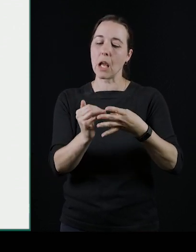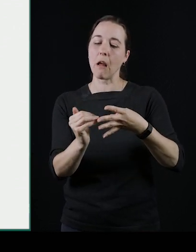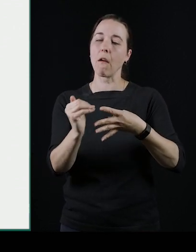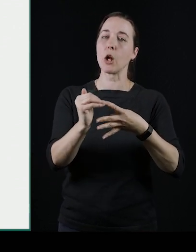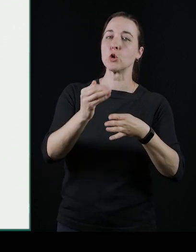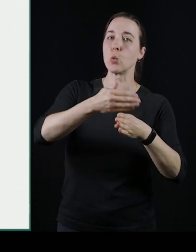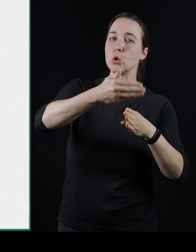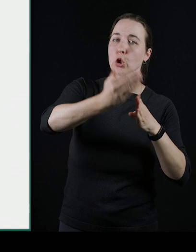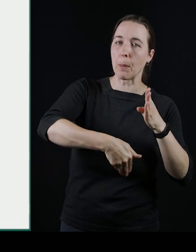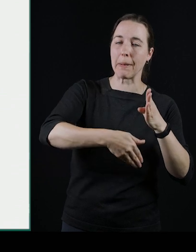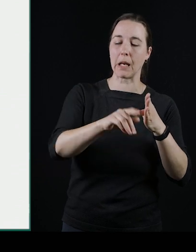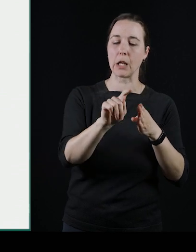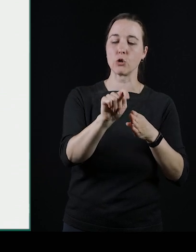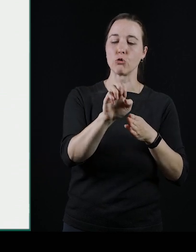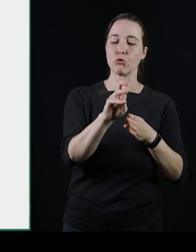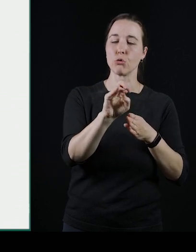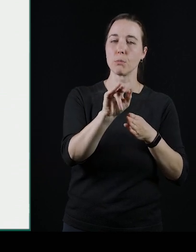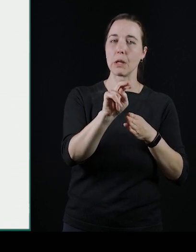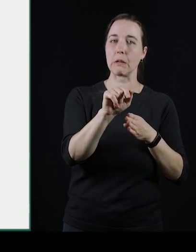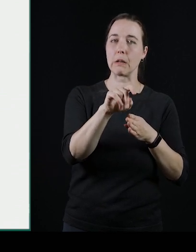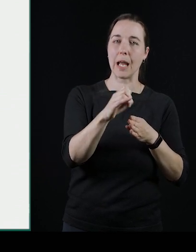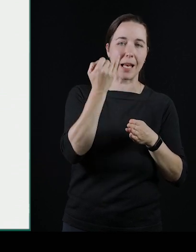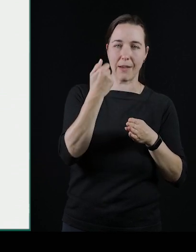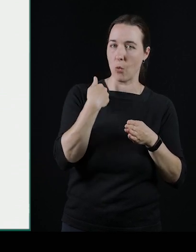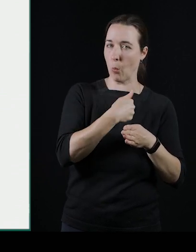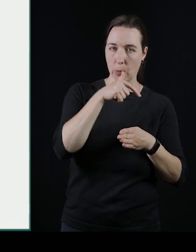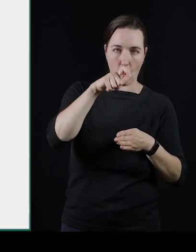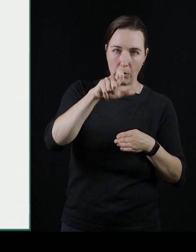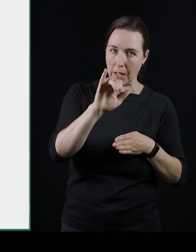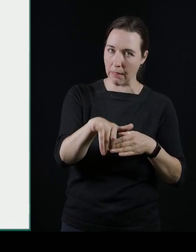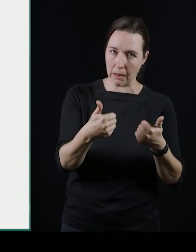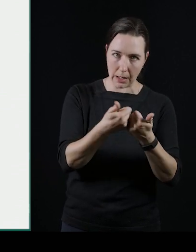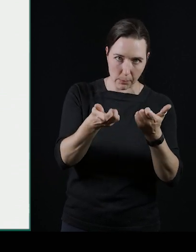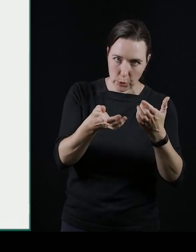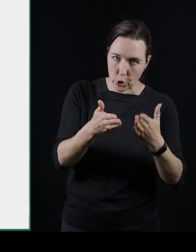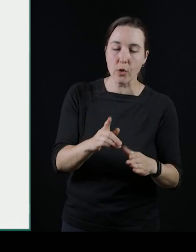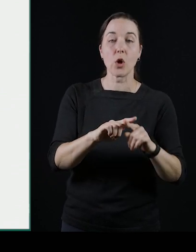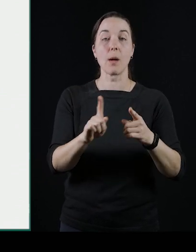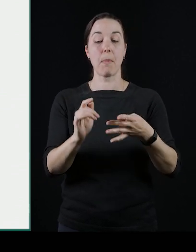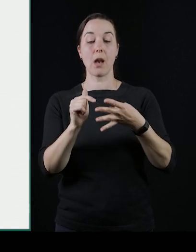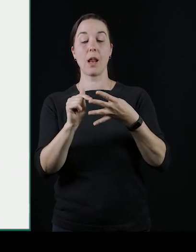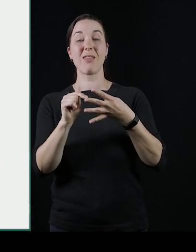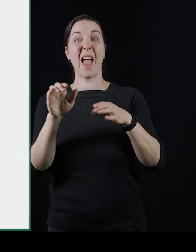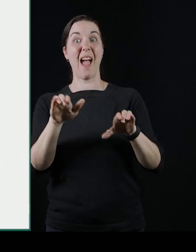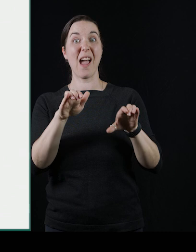to terminating when we don't need this game server, but the active state is important